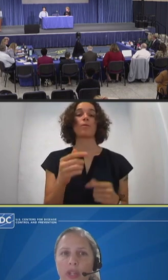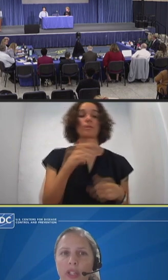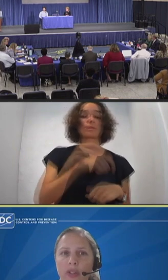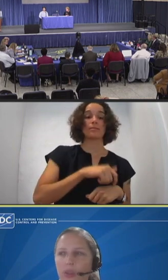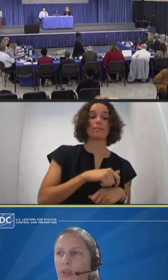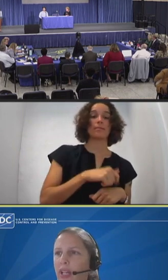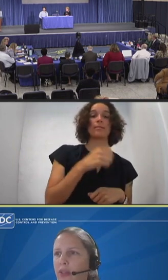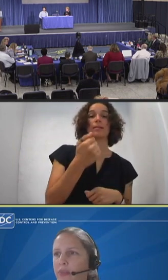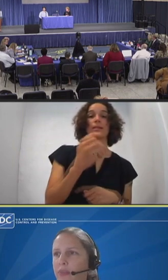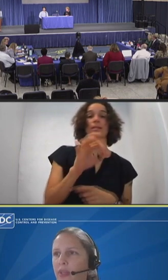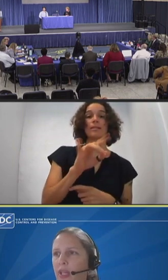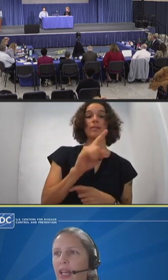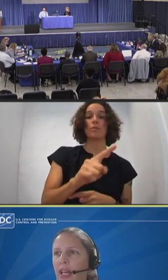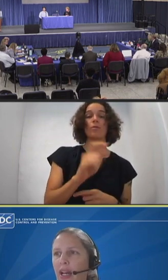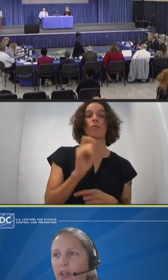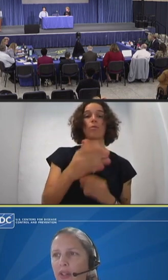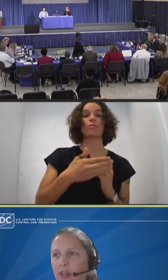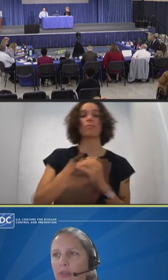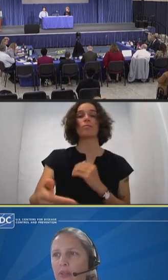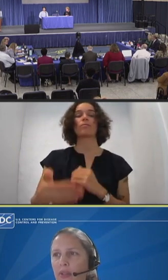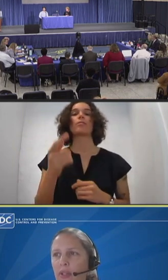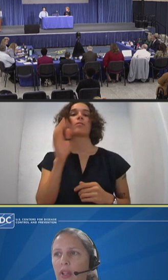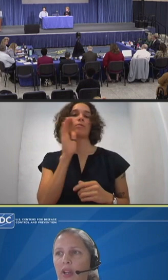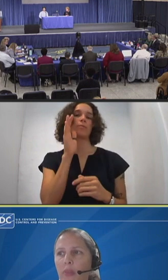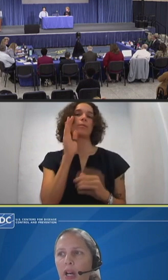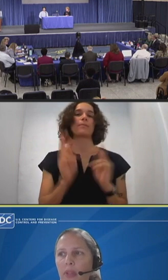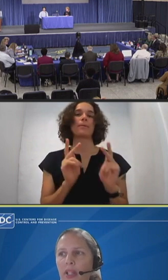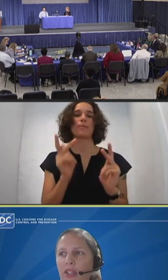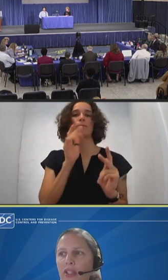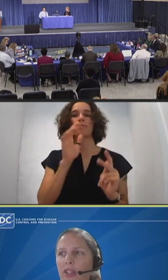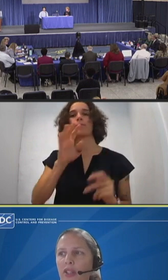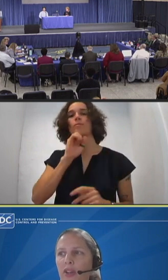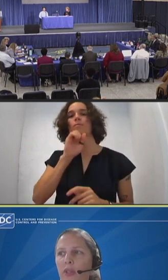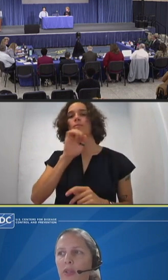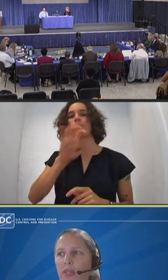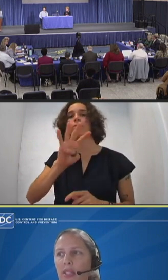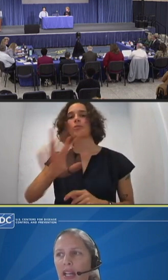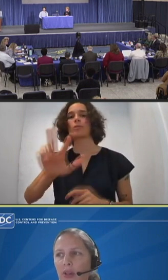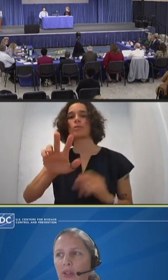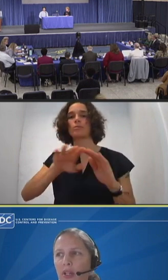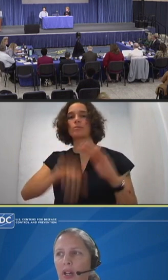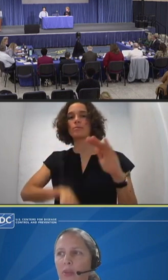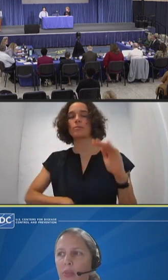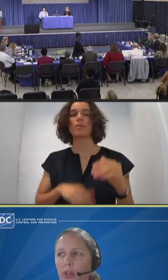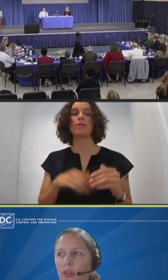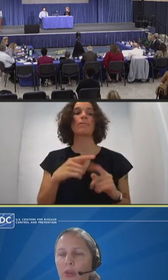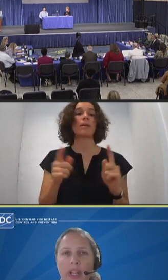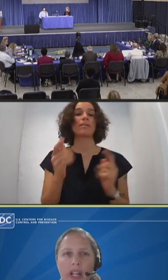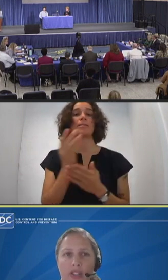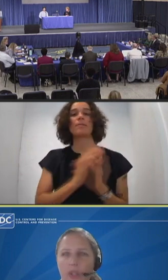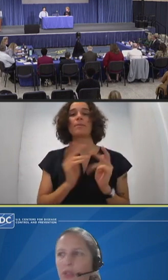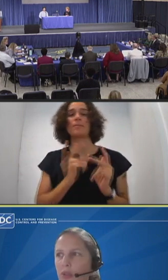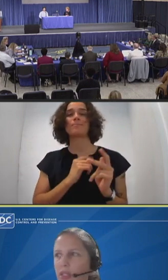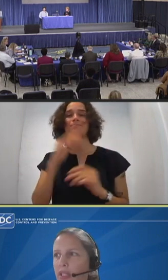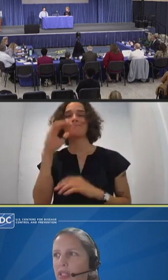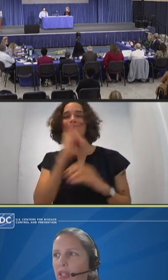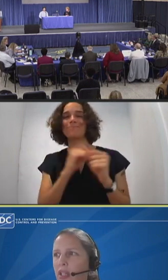years old now. However, there are populations who have been missed out on birth or catch-up dosing.